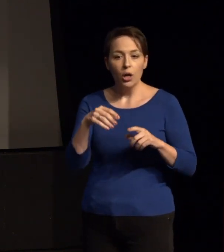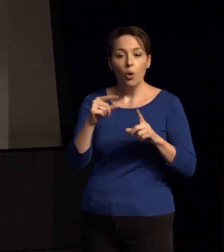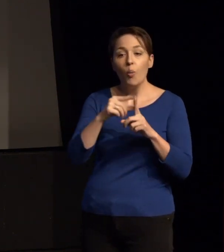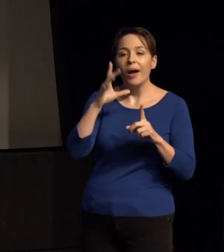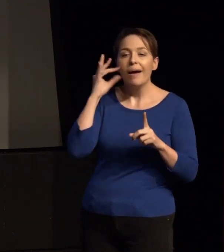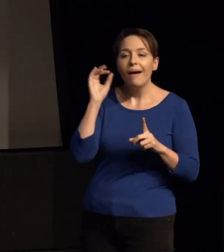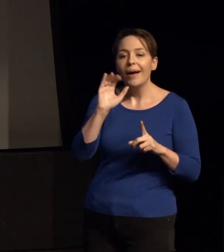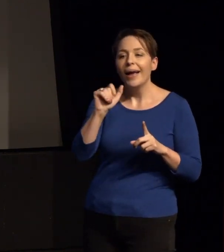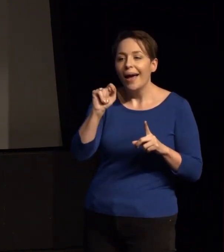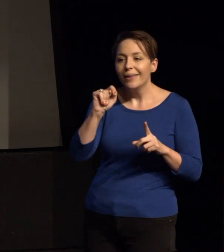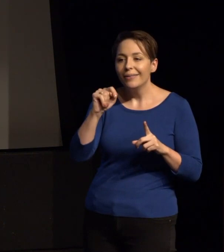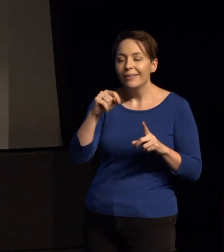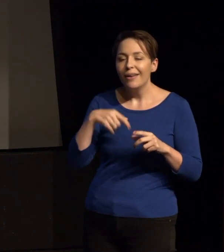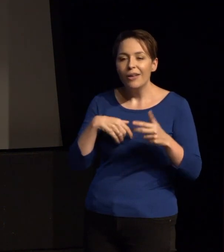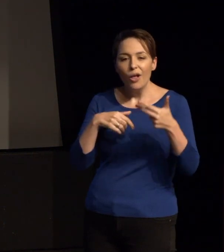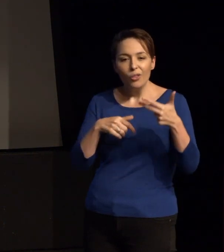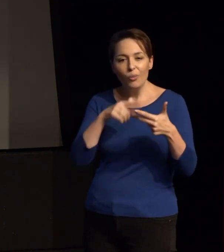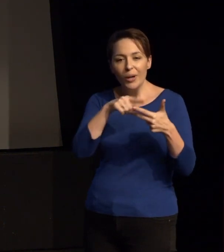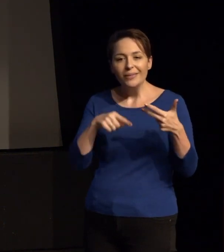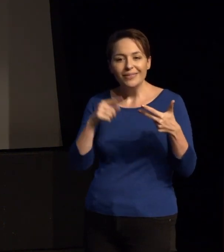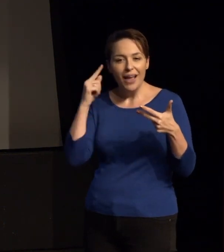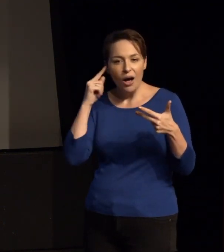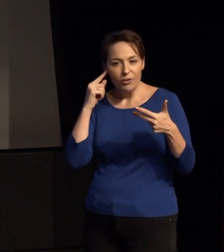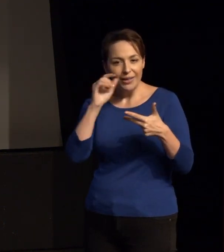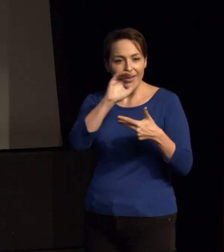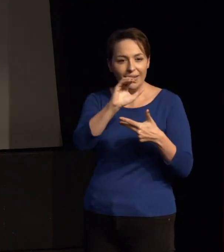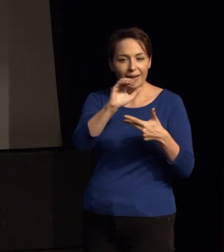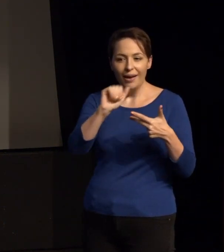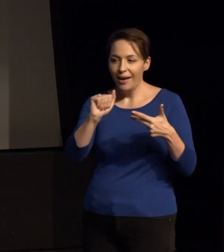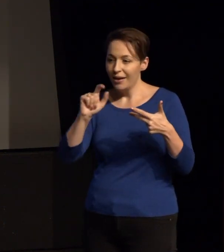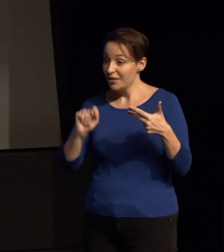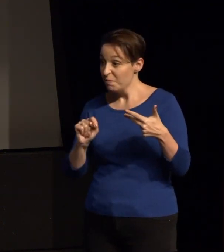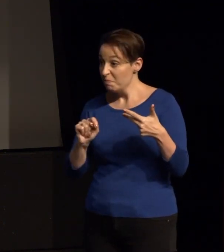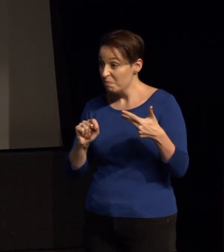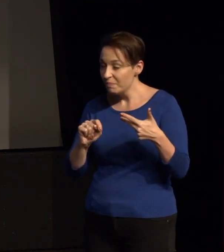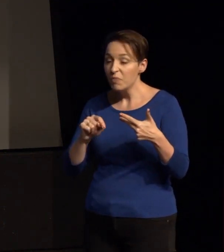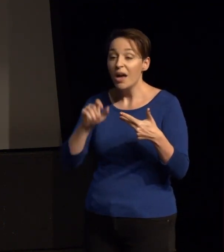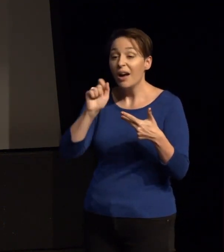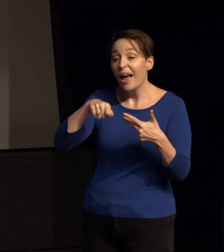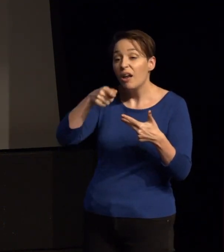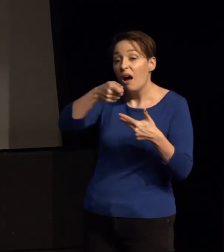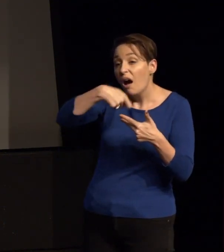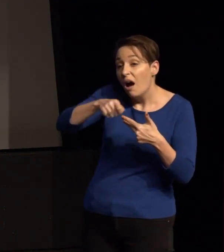Spoken phonological awareness is very similar. "Cat," for example, has three sounds.